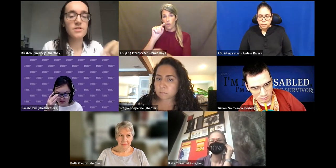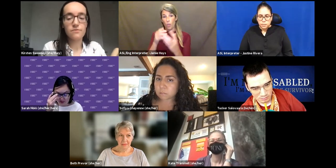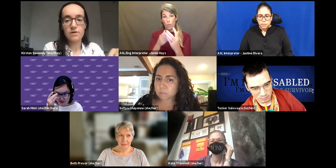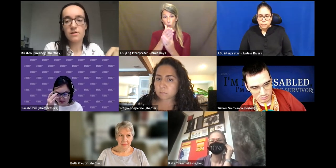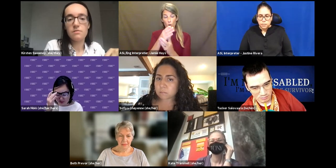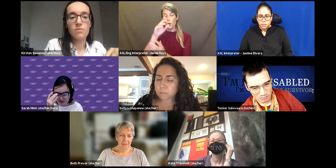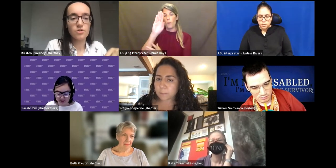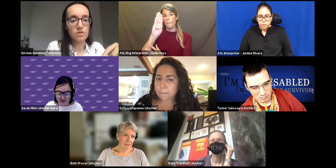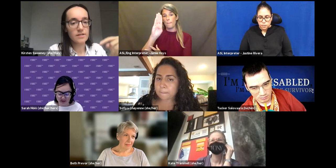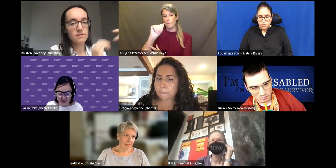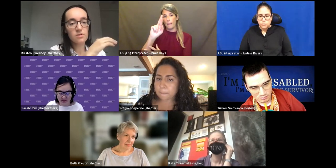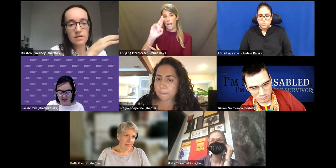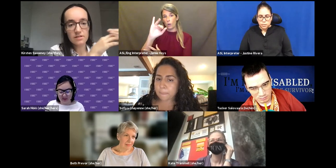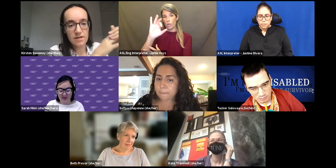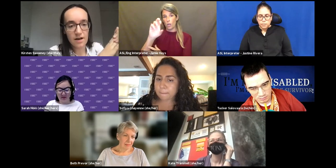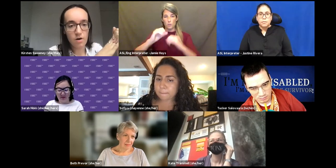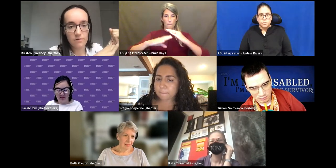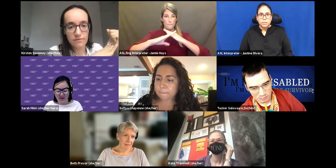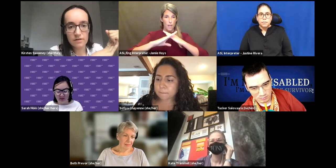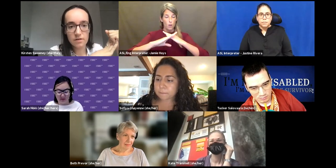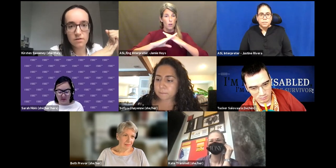different marginalized communities and how often